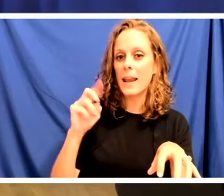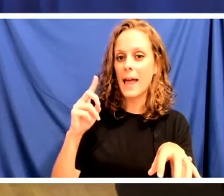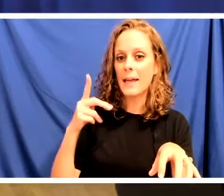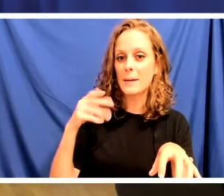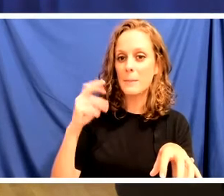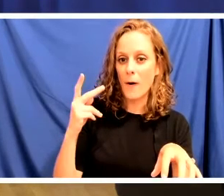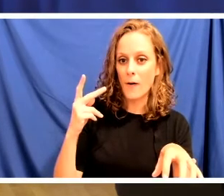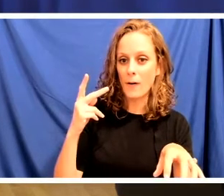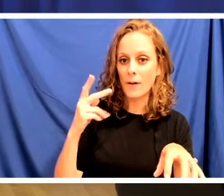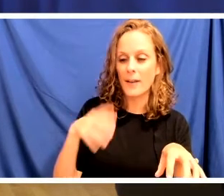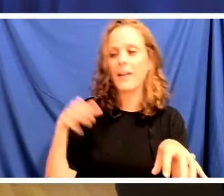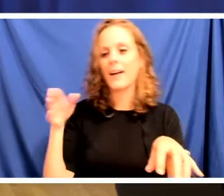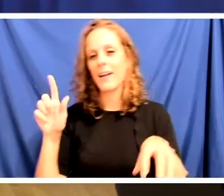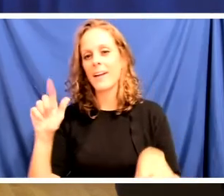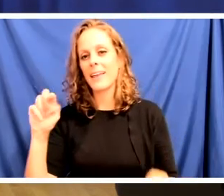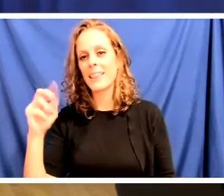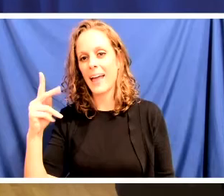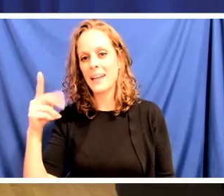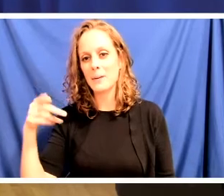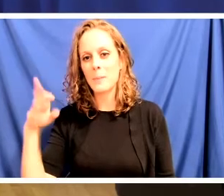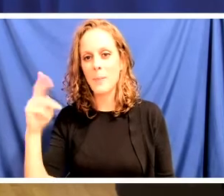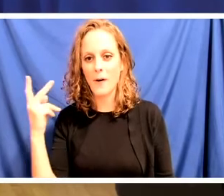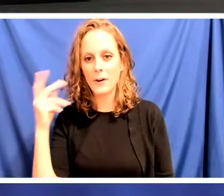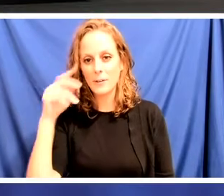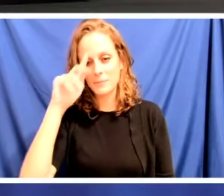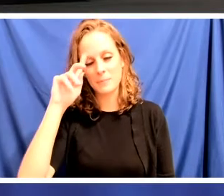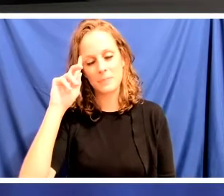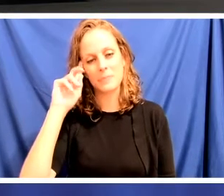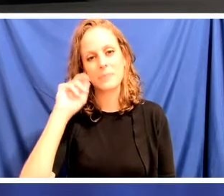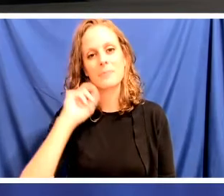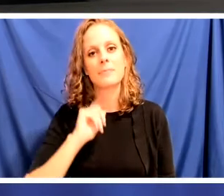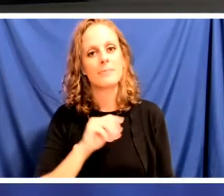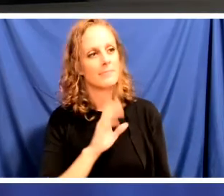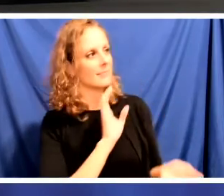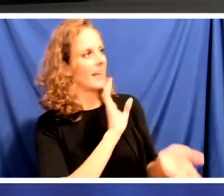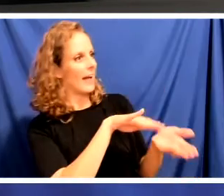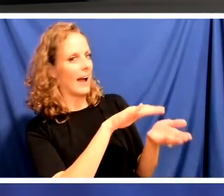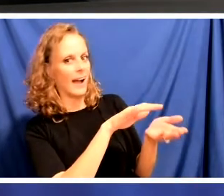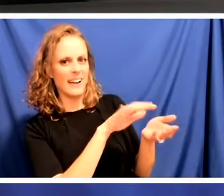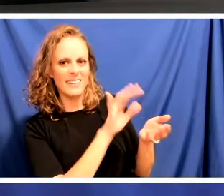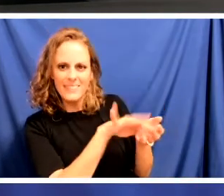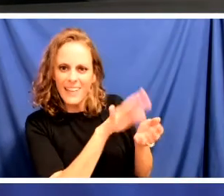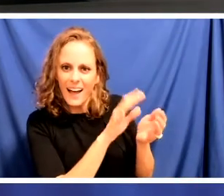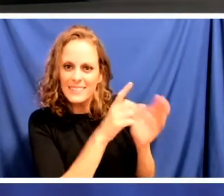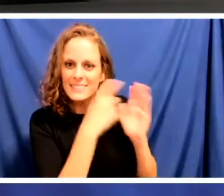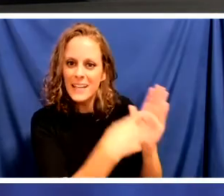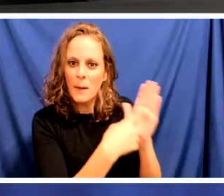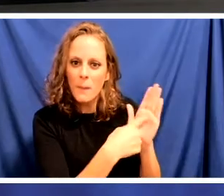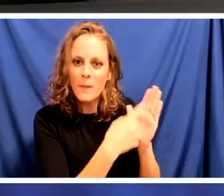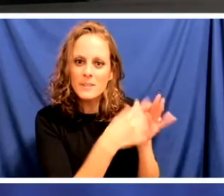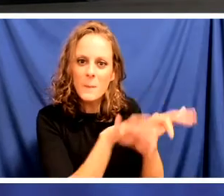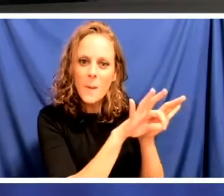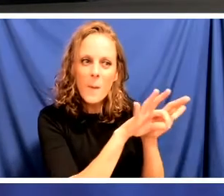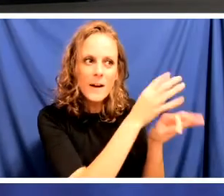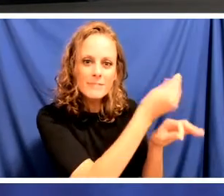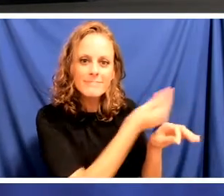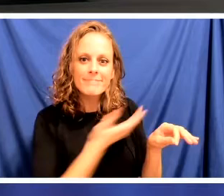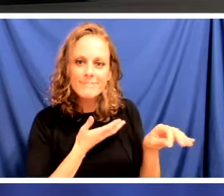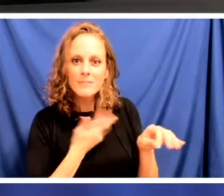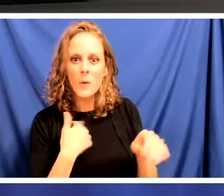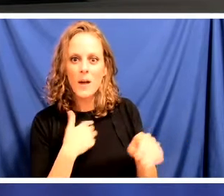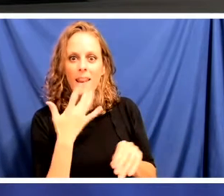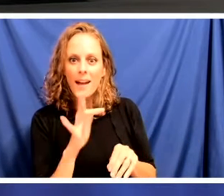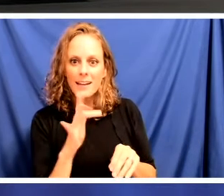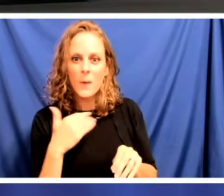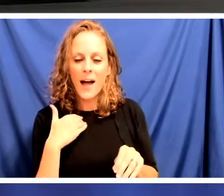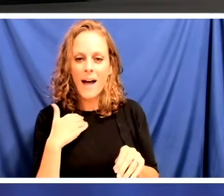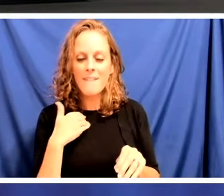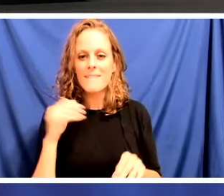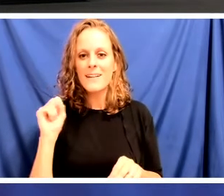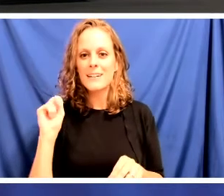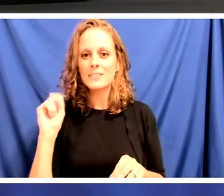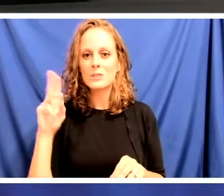i've got it and see and those sort of things are really important for us to know and be aware of you know, obviously we're lucky that we have a supervisors that are very familiar with their districts.